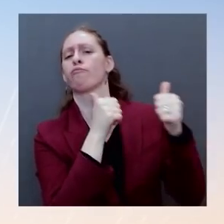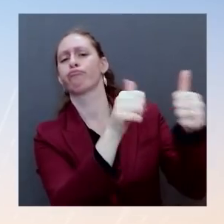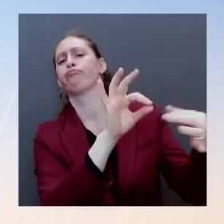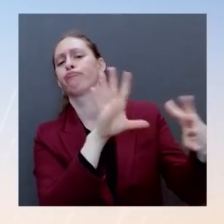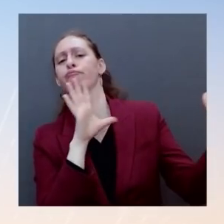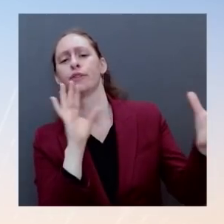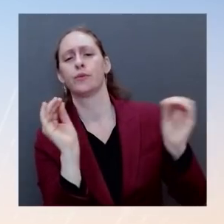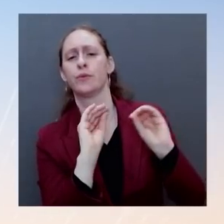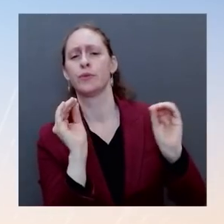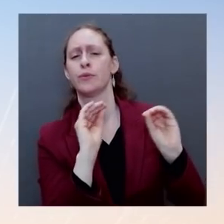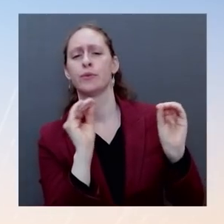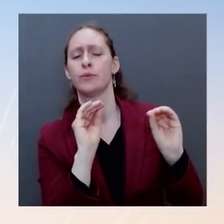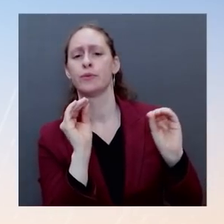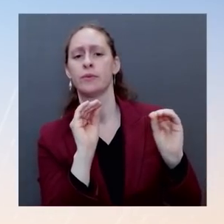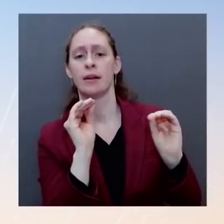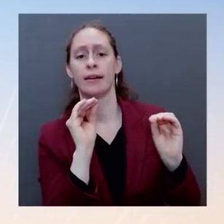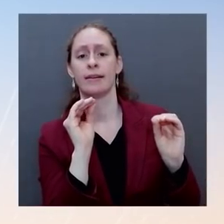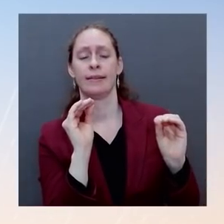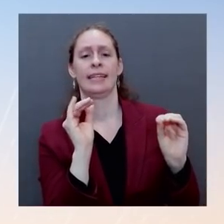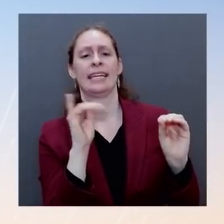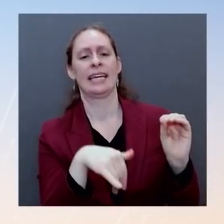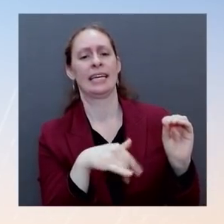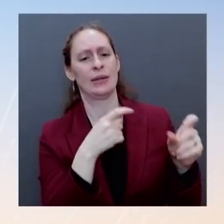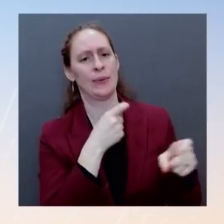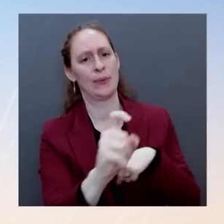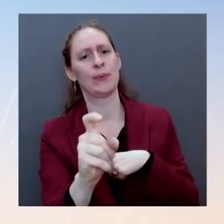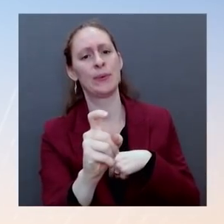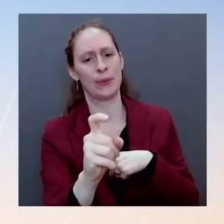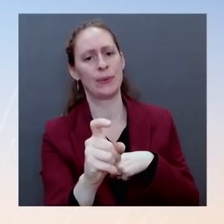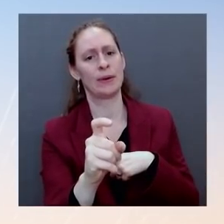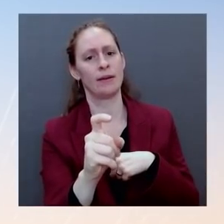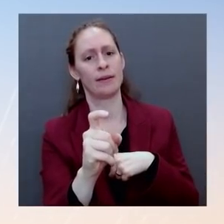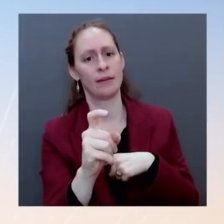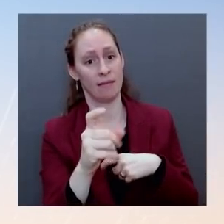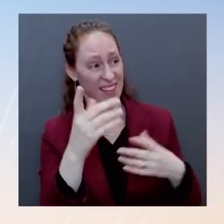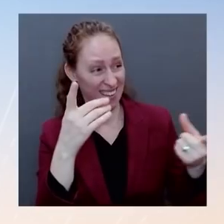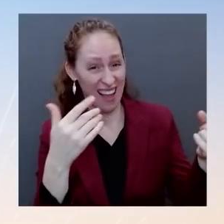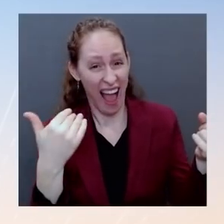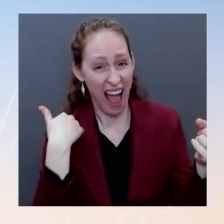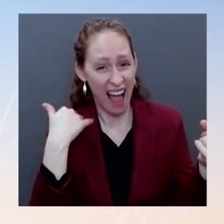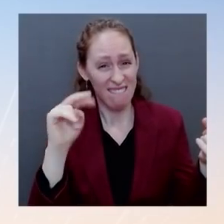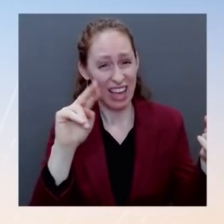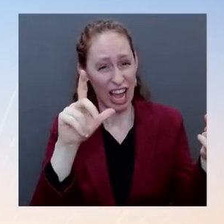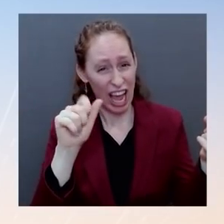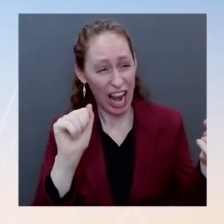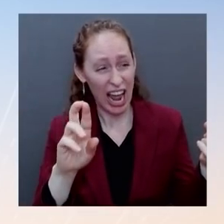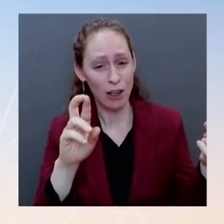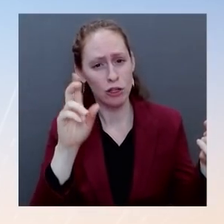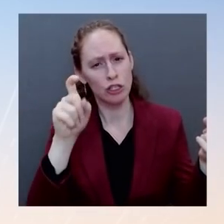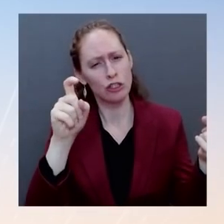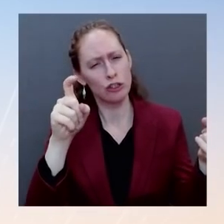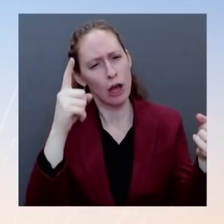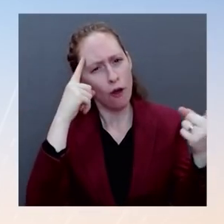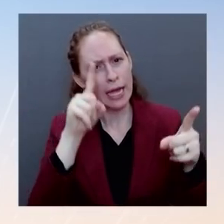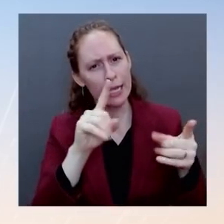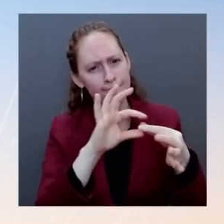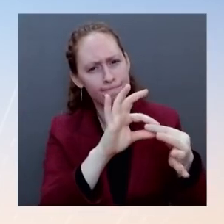ripped up the nuclear deal meant that Iran's nuclear program was no longer in a box, it no longer had the most robust inspection regime